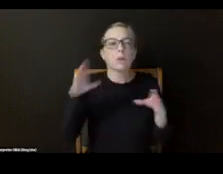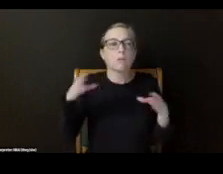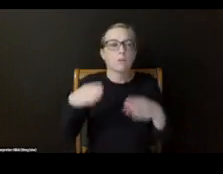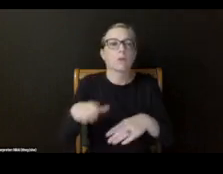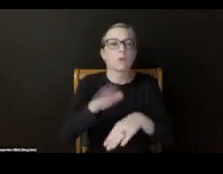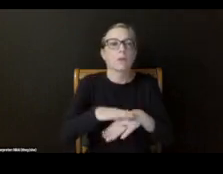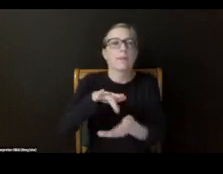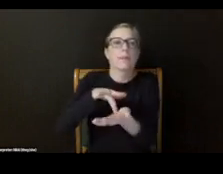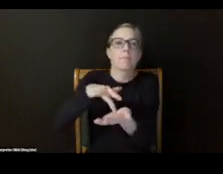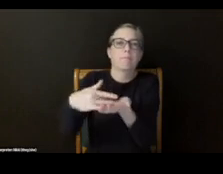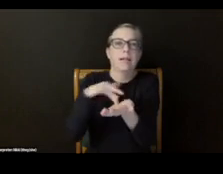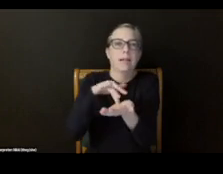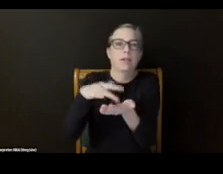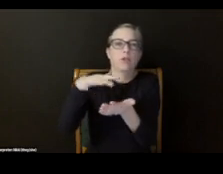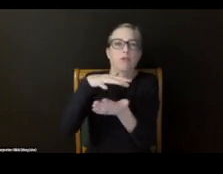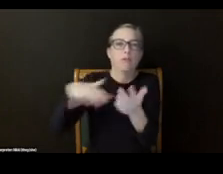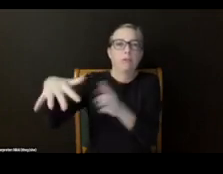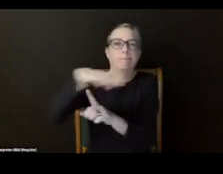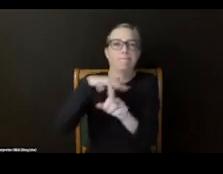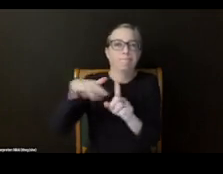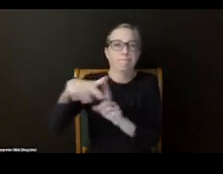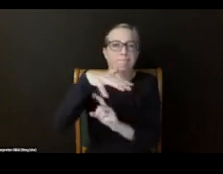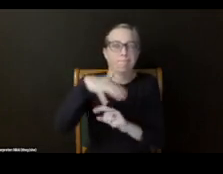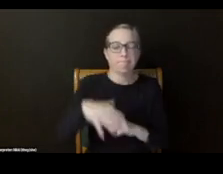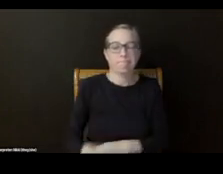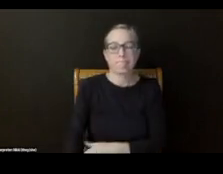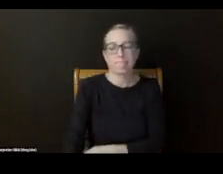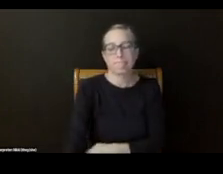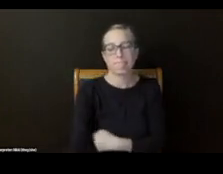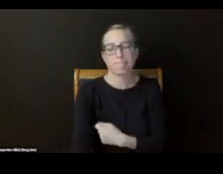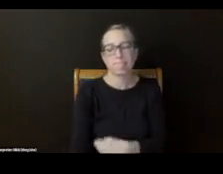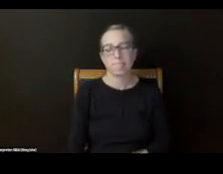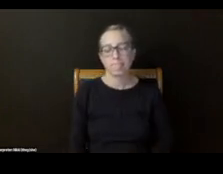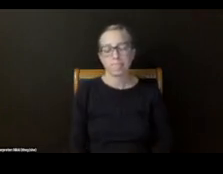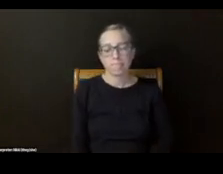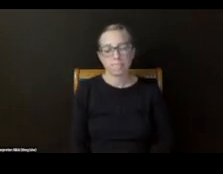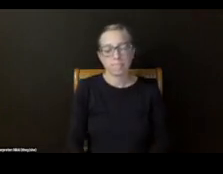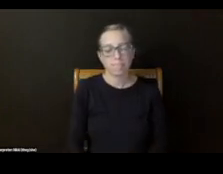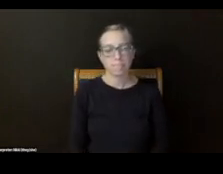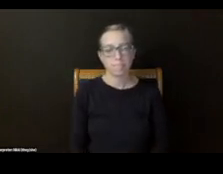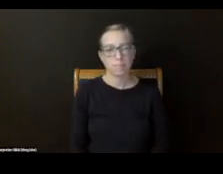So when she was born,